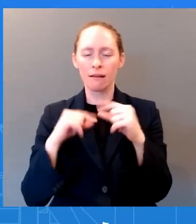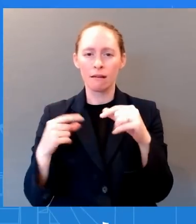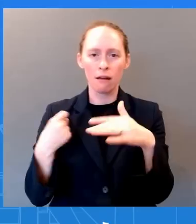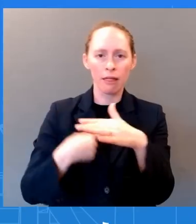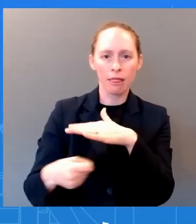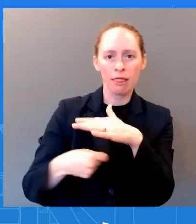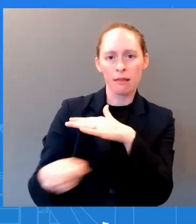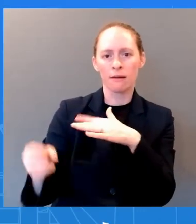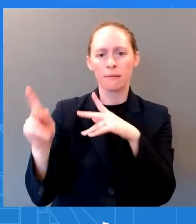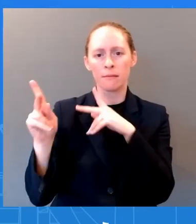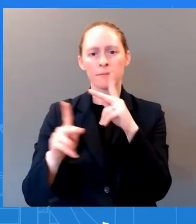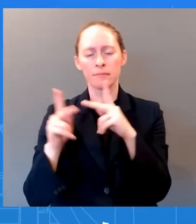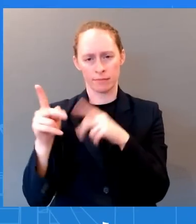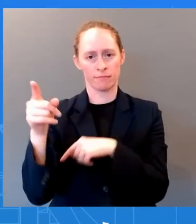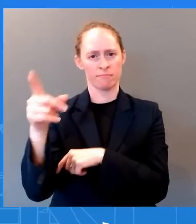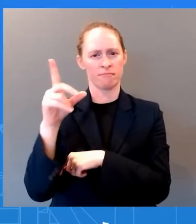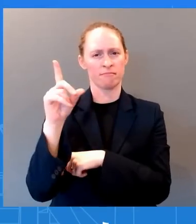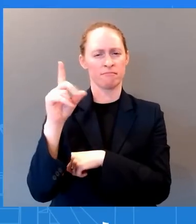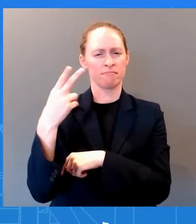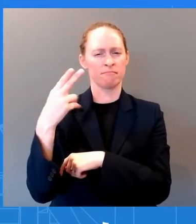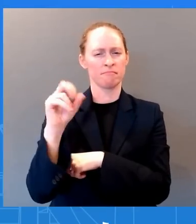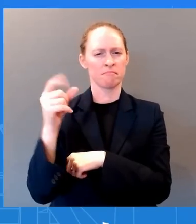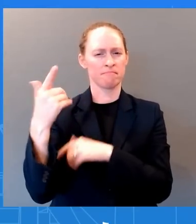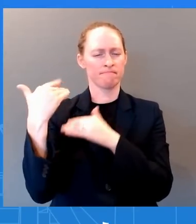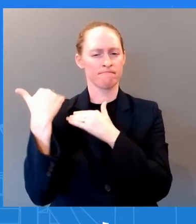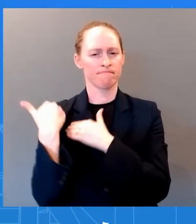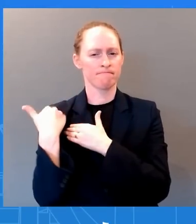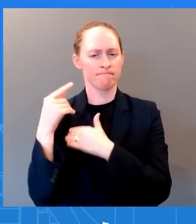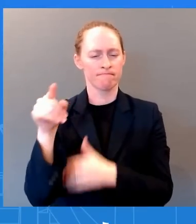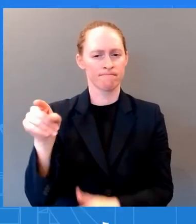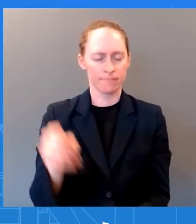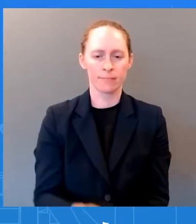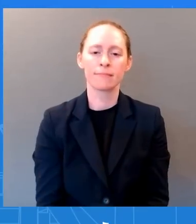so asylum seekers can have their cases heard faster. We've expanded la- --